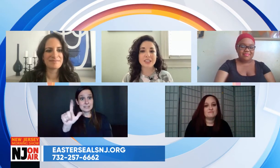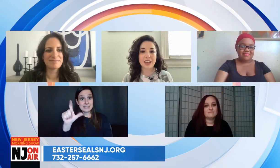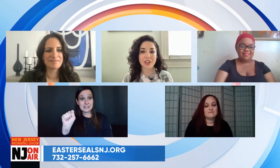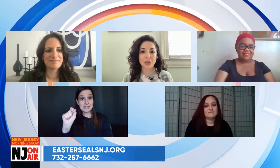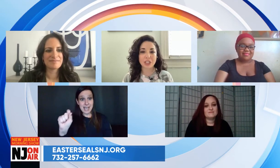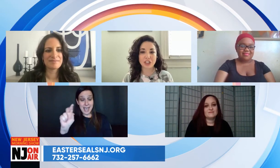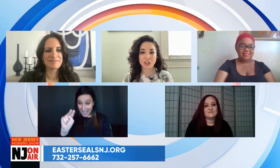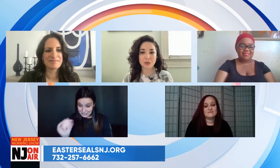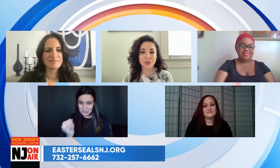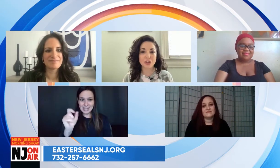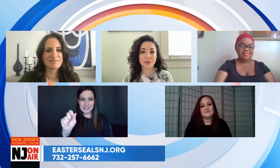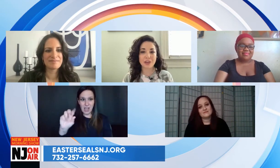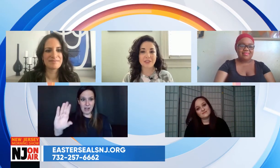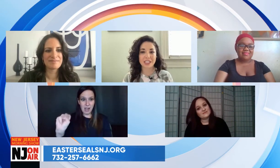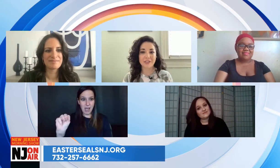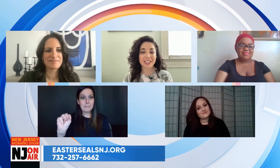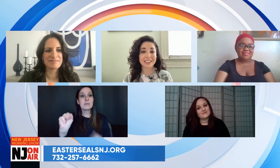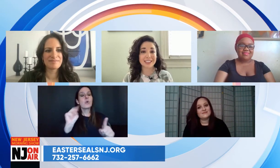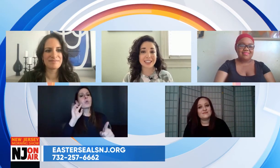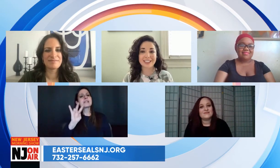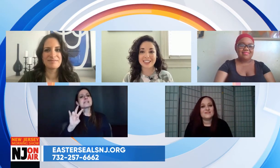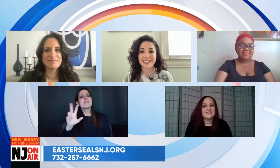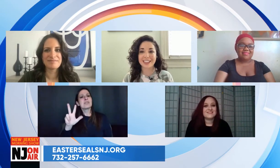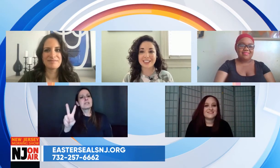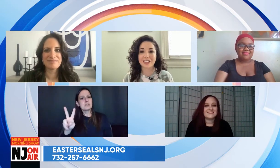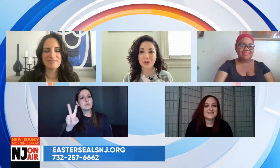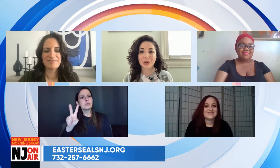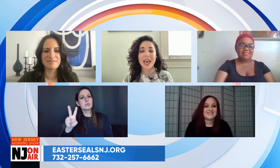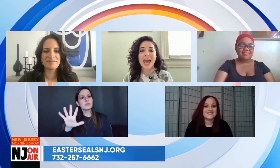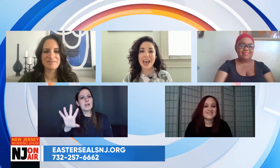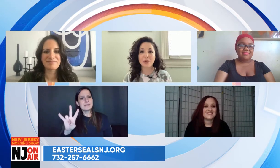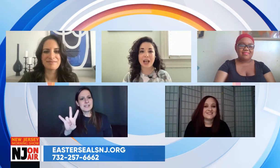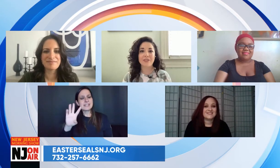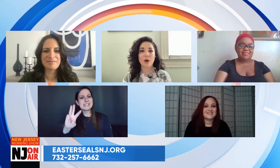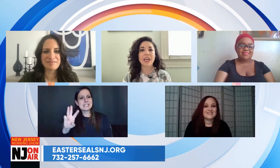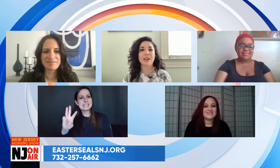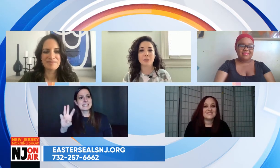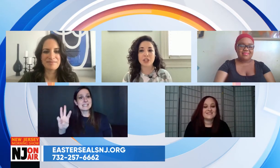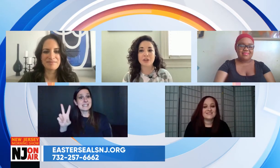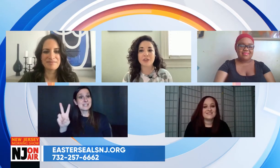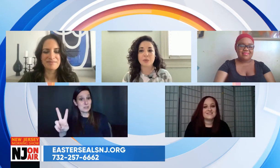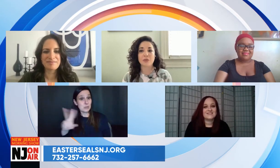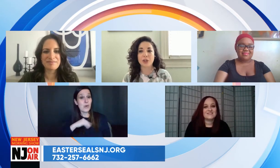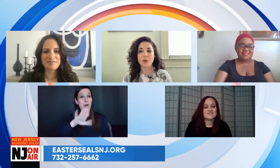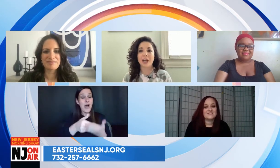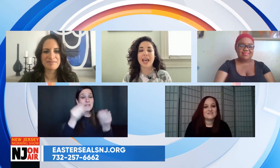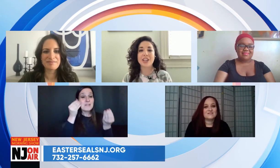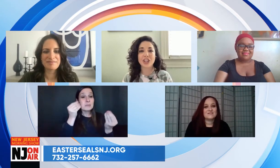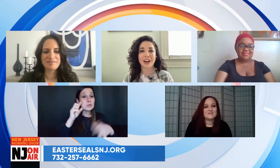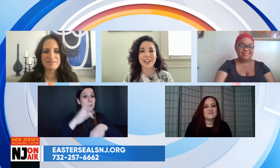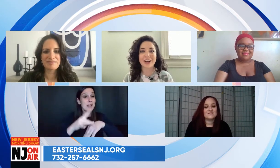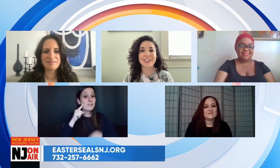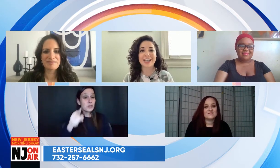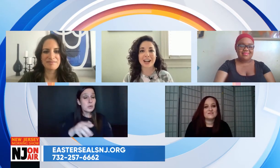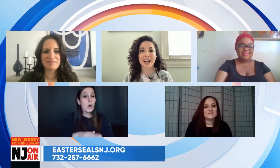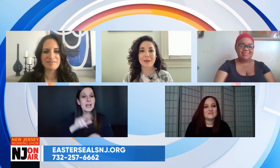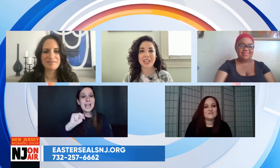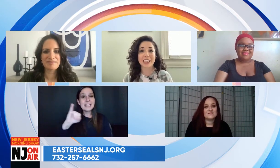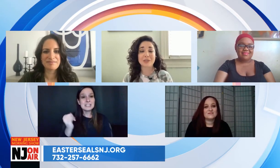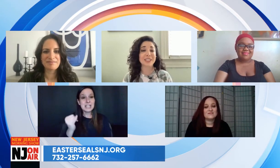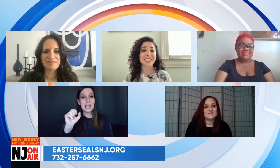732-257-6662 and we'll have all that information available for you on njonair.com ladies once again